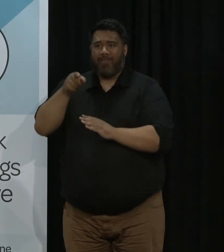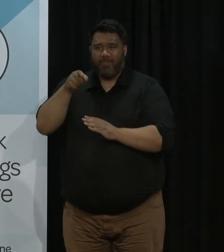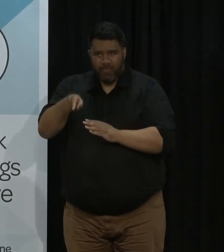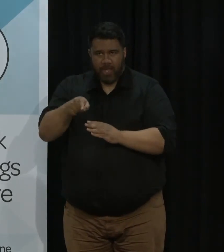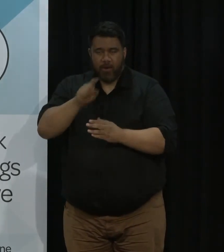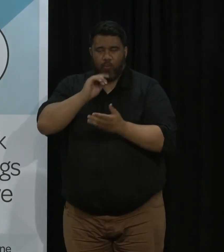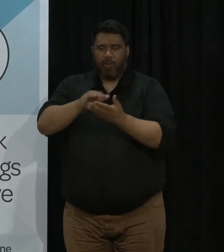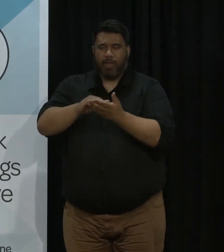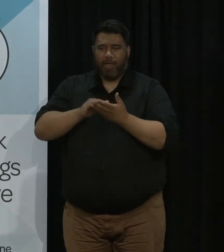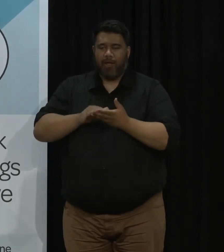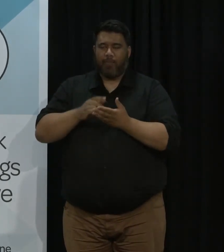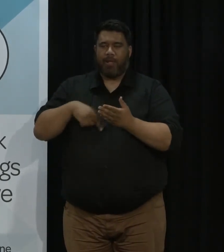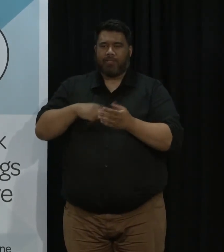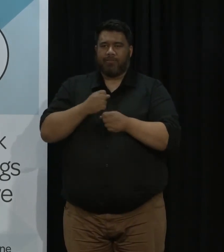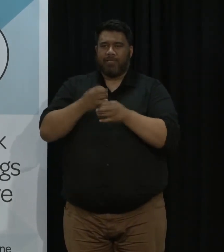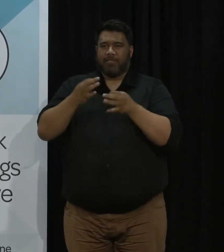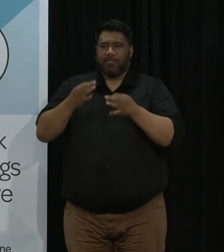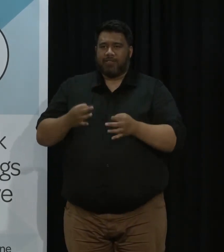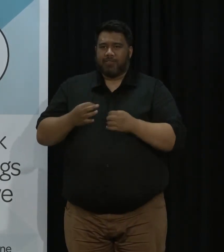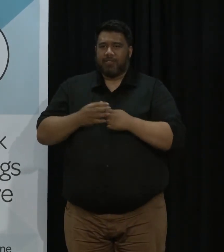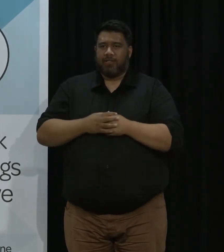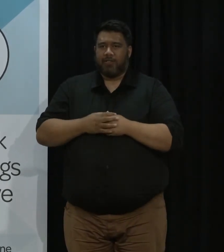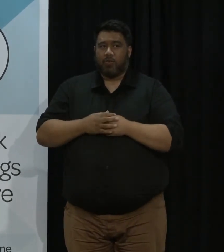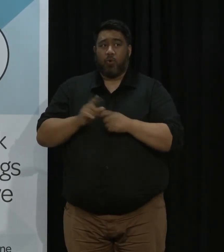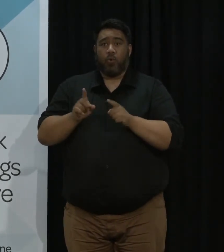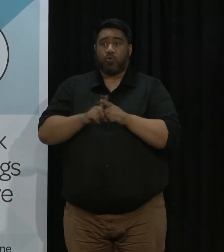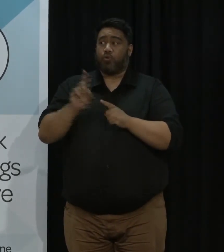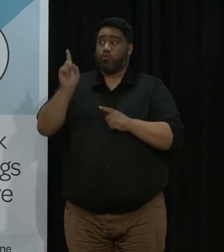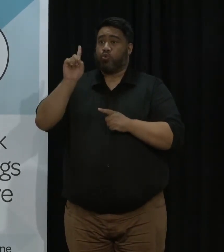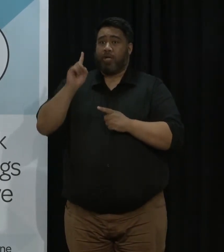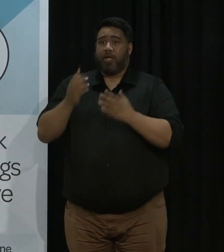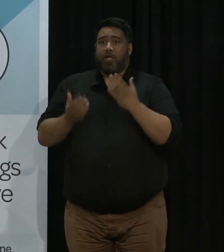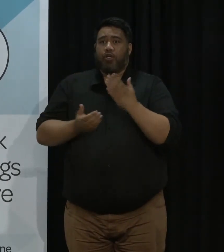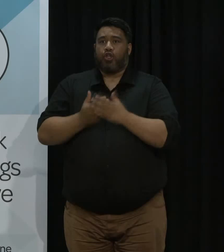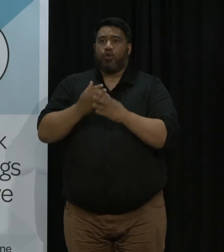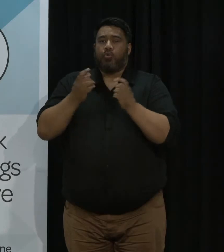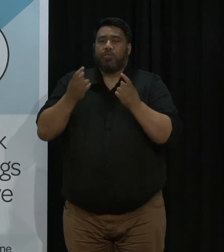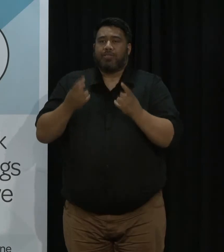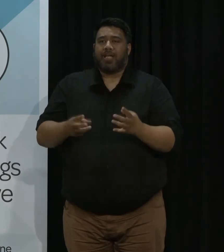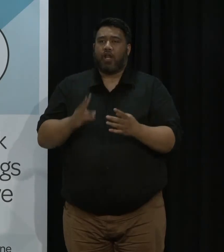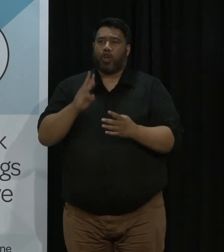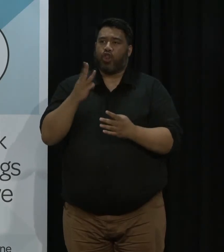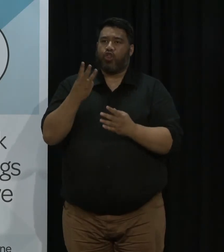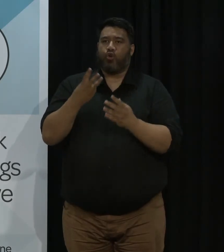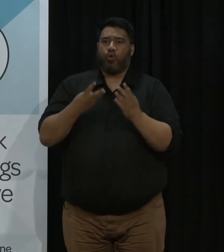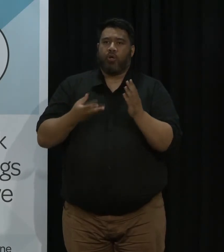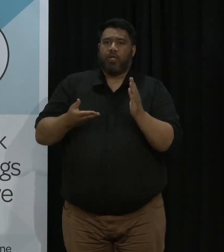influence of what is happening here is the high vaccination rates. Those are still going up